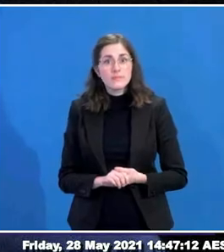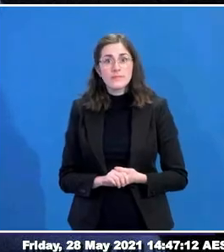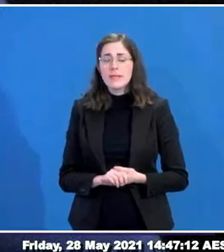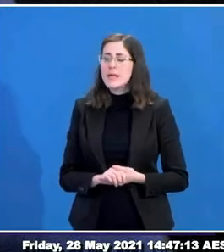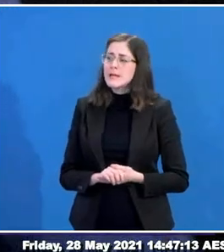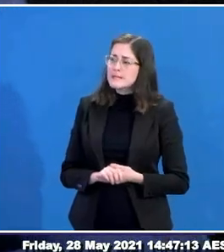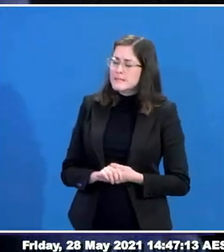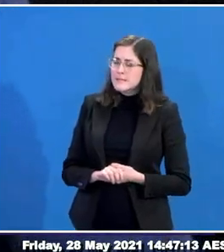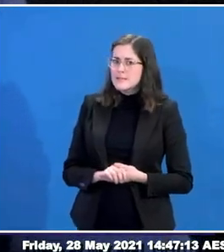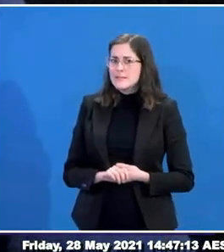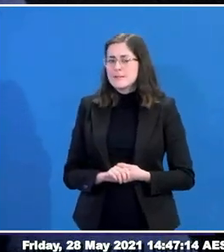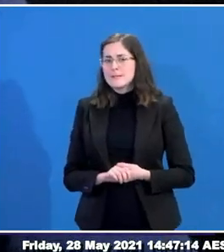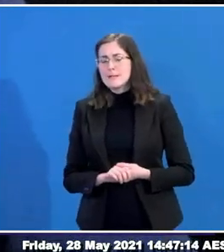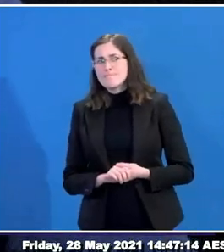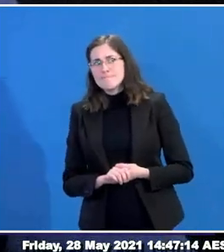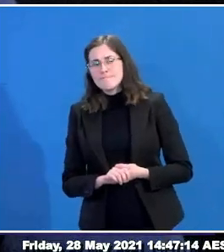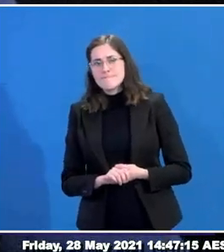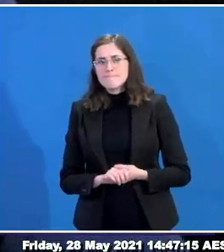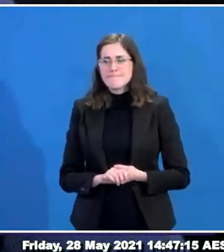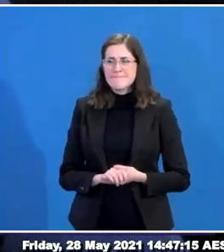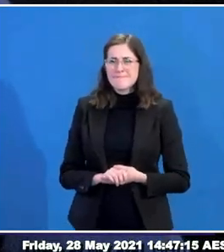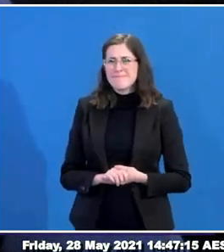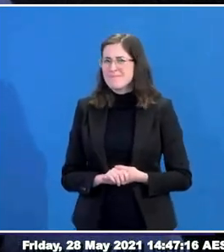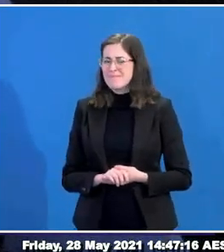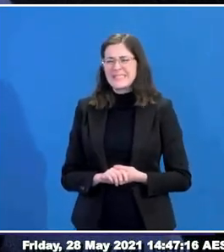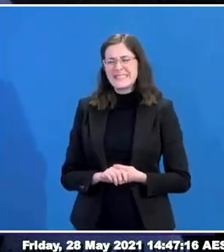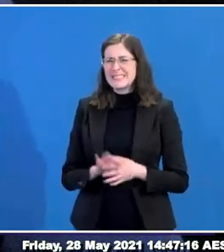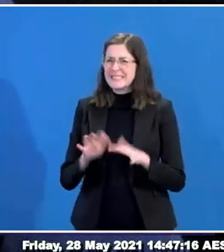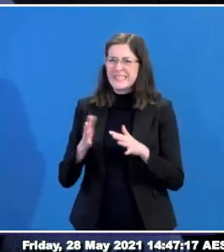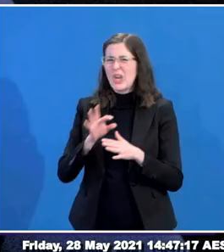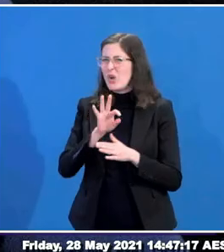I don't think that last element would be correct.